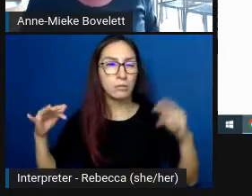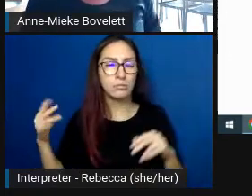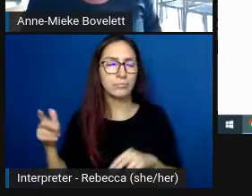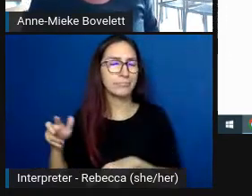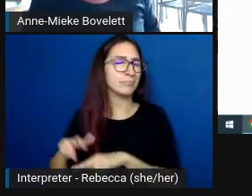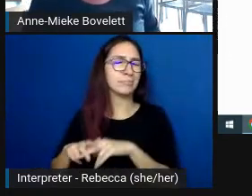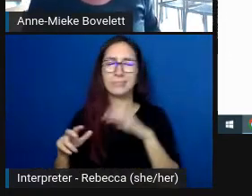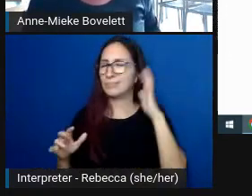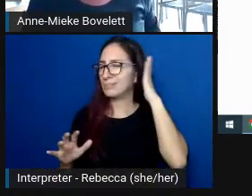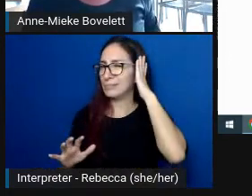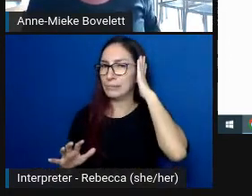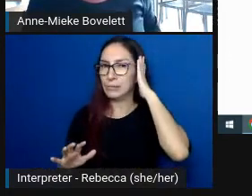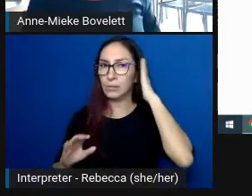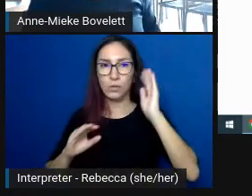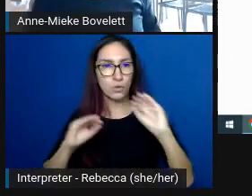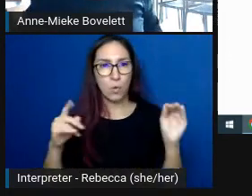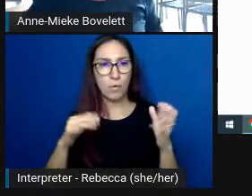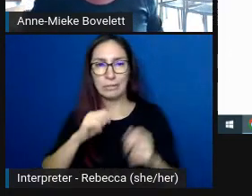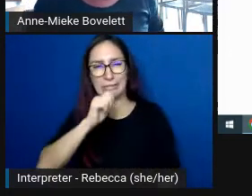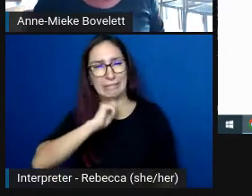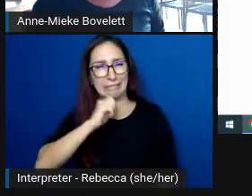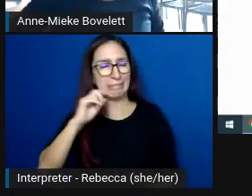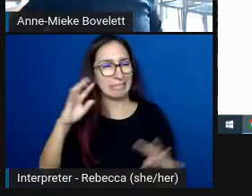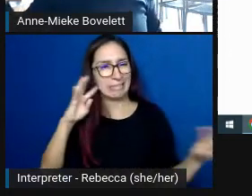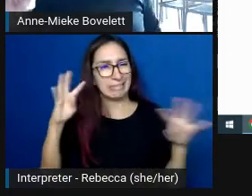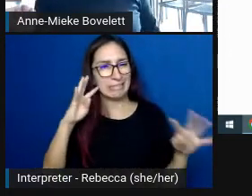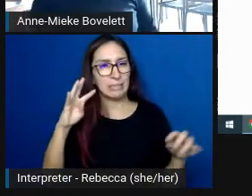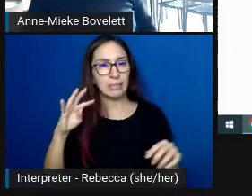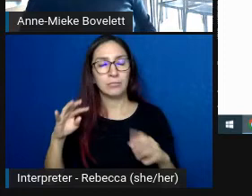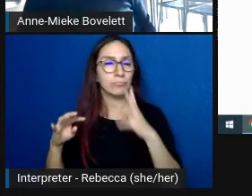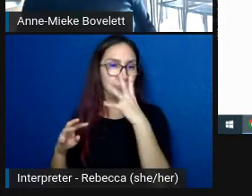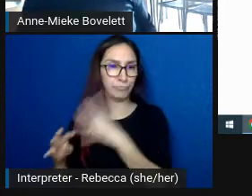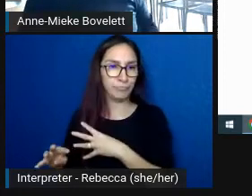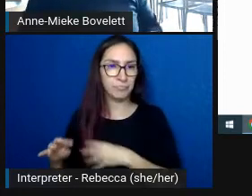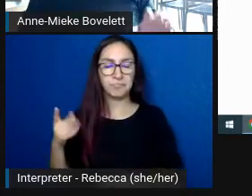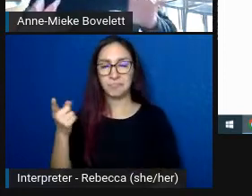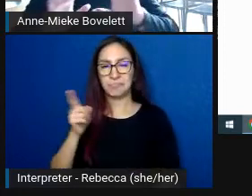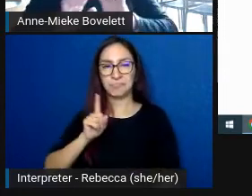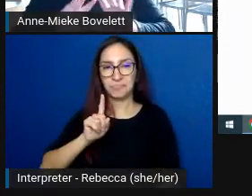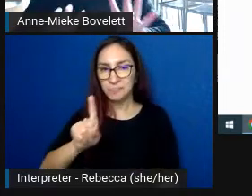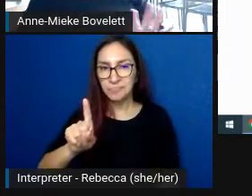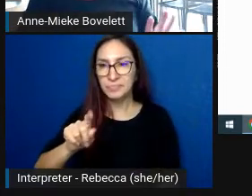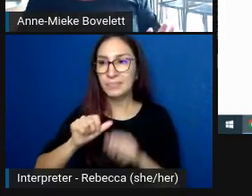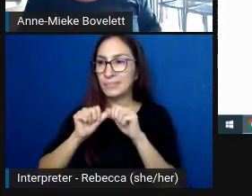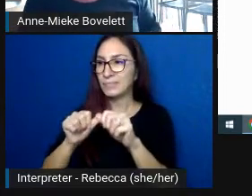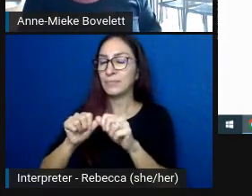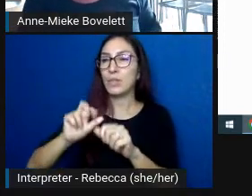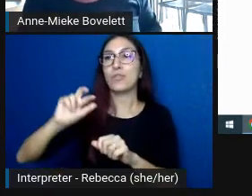Nobody does. Then you come at the third restaurant and there is nice background music